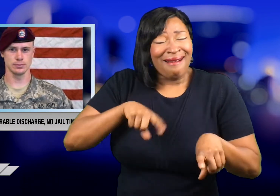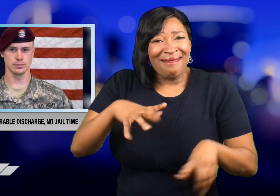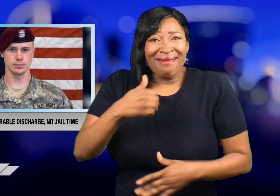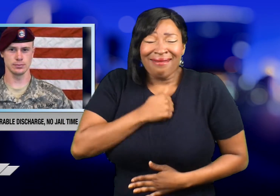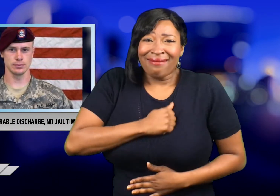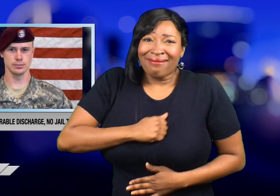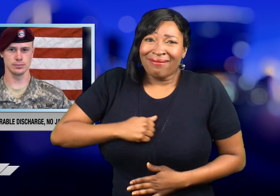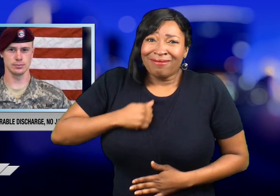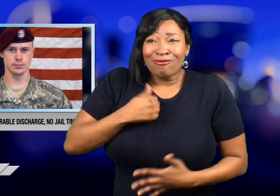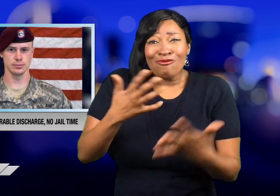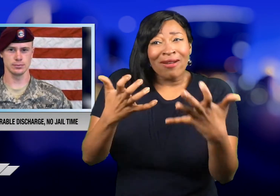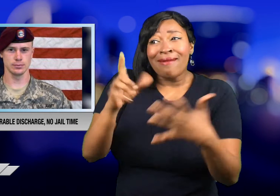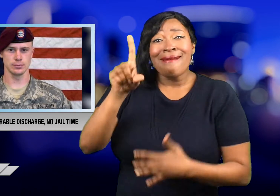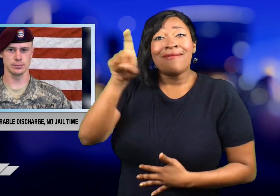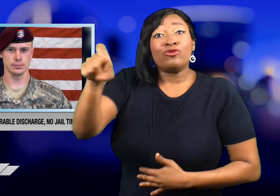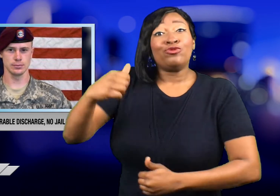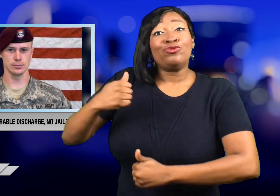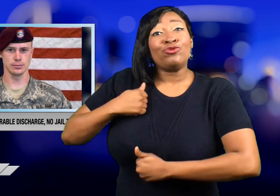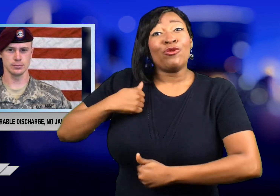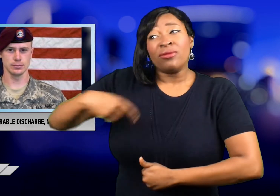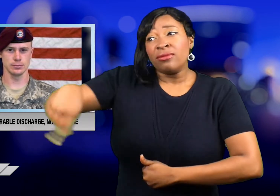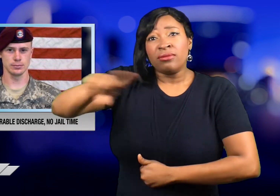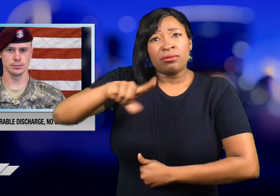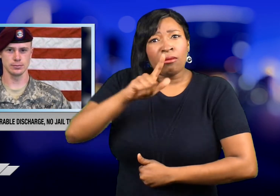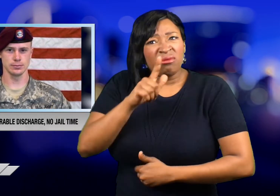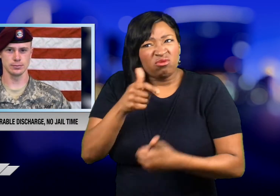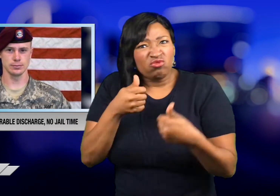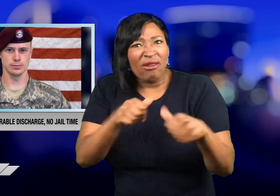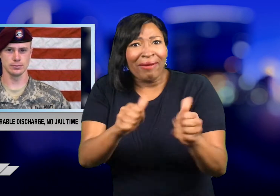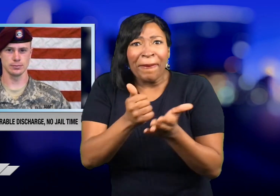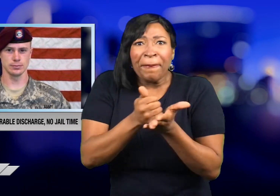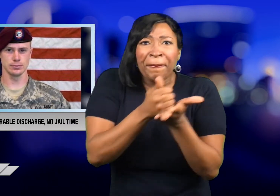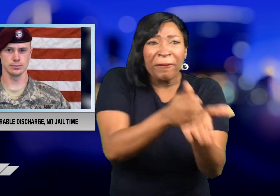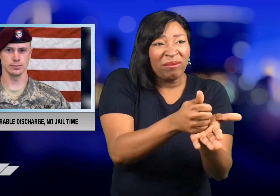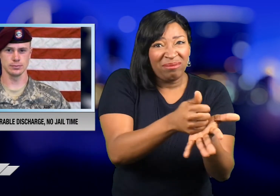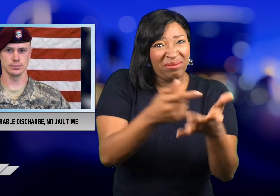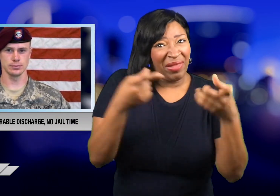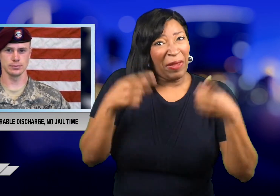He apologized and asked for forgiveness from the soldiers who were